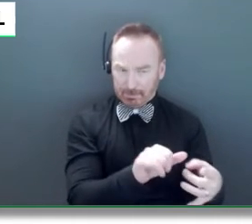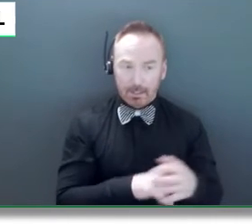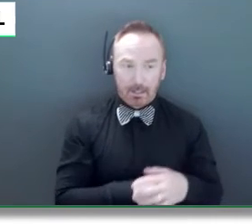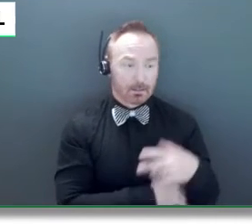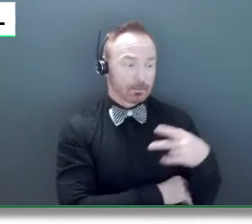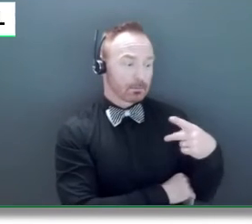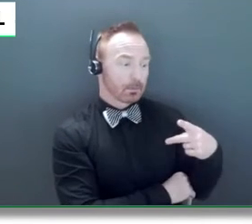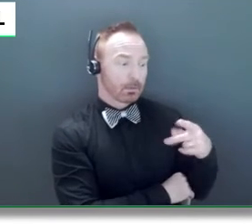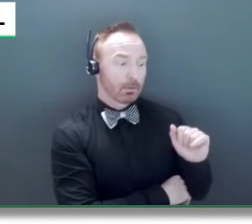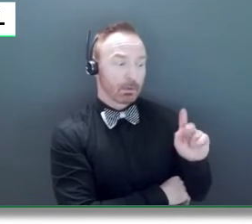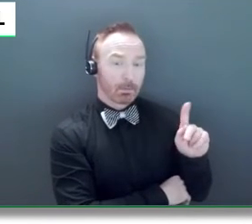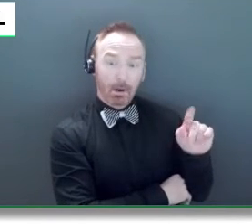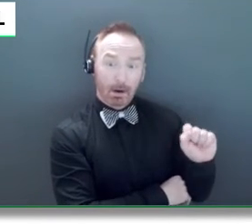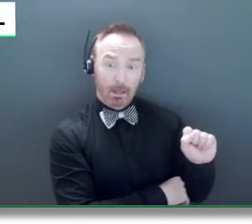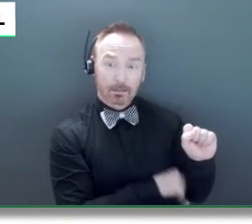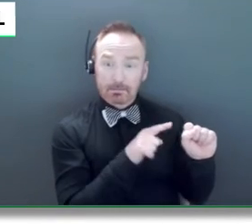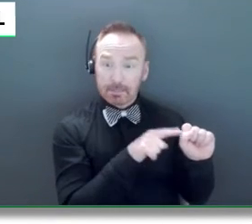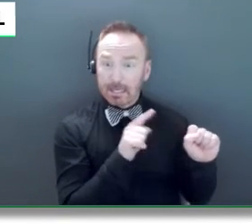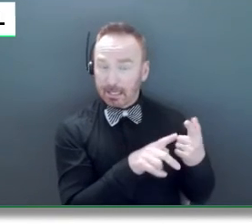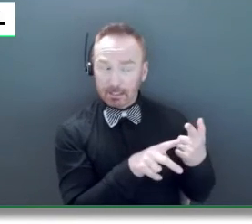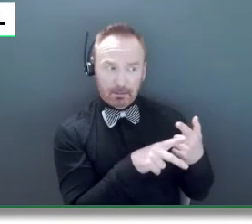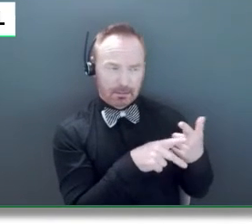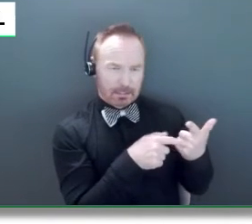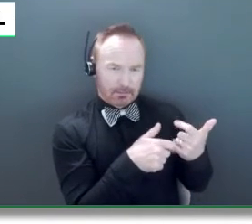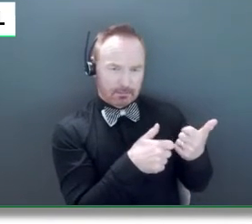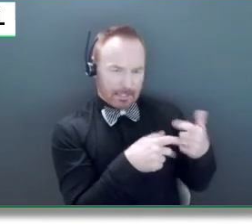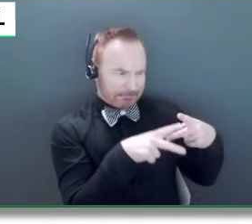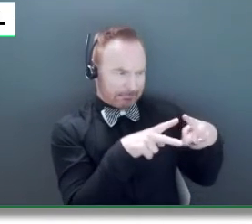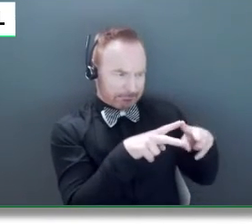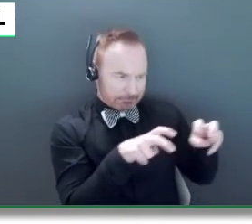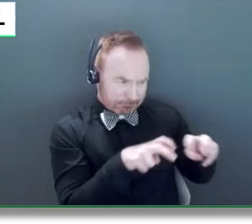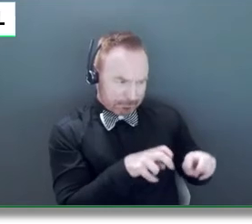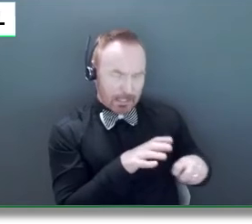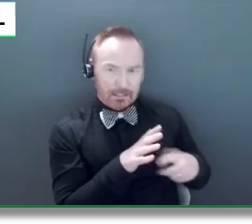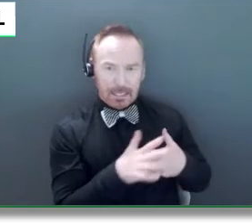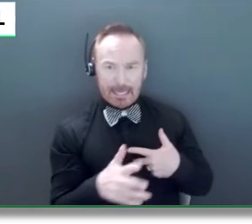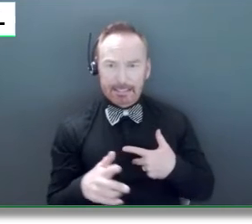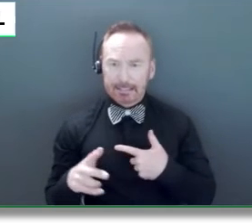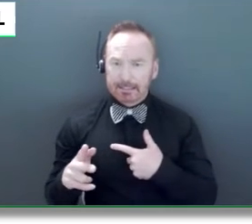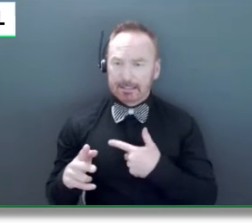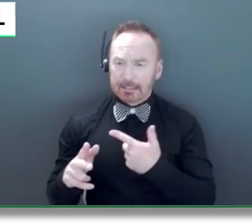is as we're trying to find solutions um it's not just us or people similar to